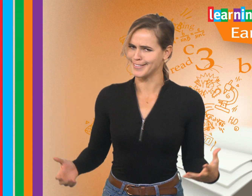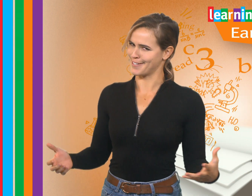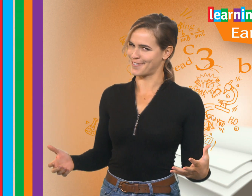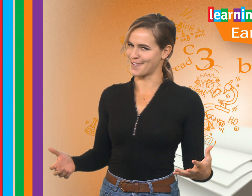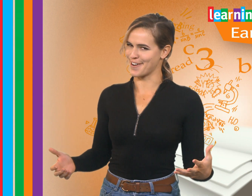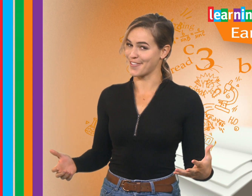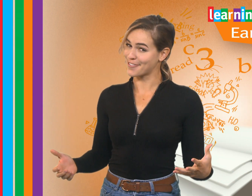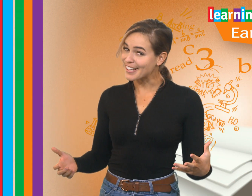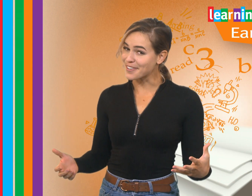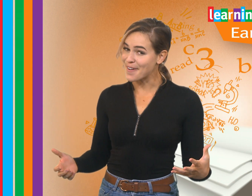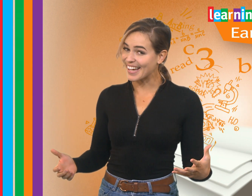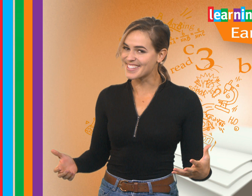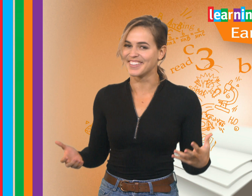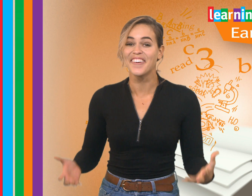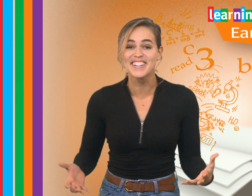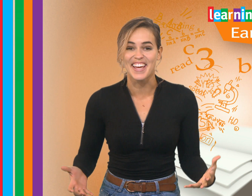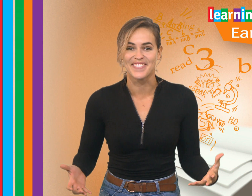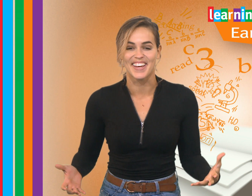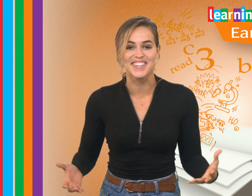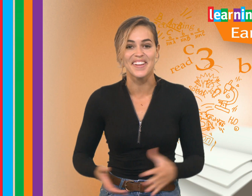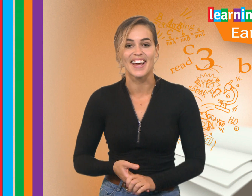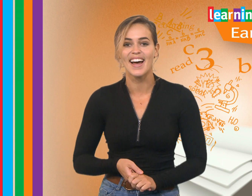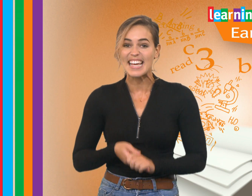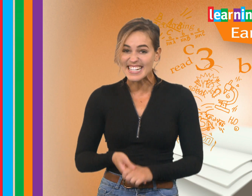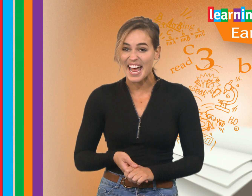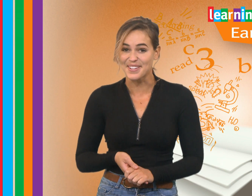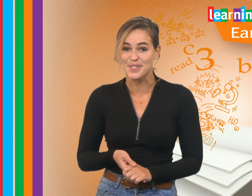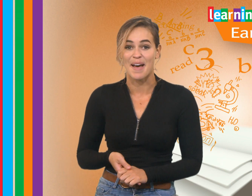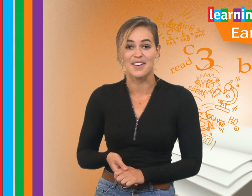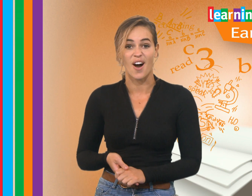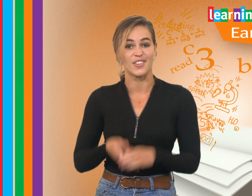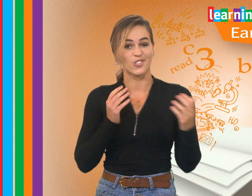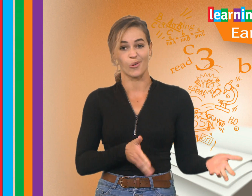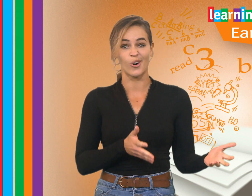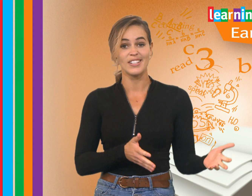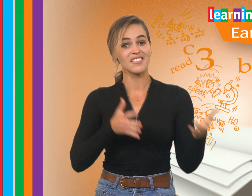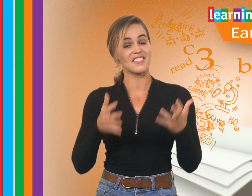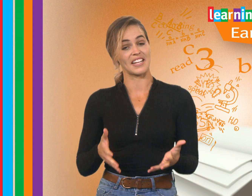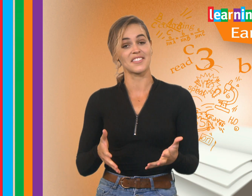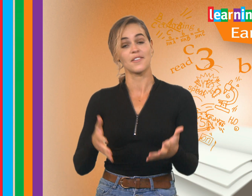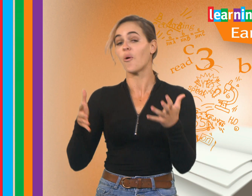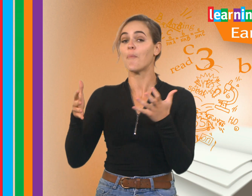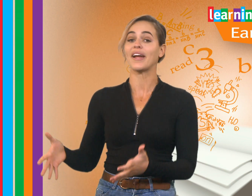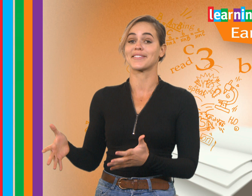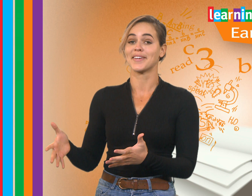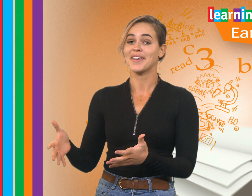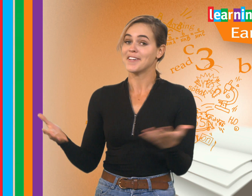In the story of ‘The Three Little Pigs’ that Laura shared with us earlier, each house was made of either straw, sticks, or bricks.